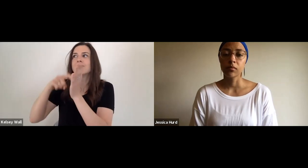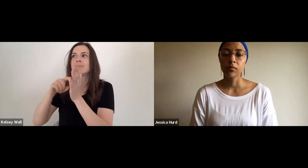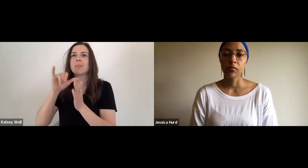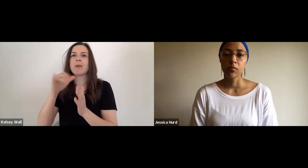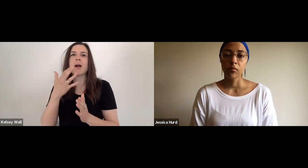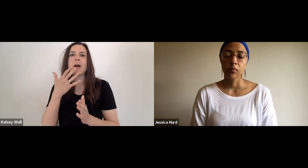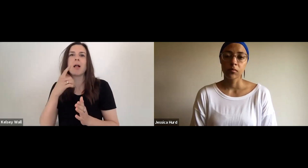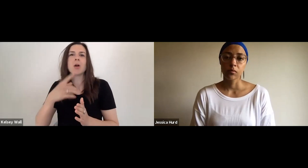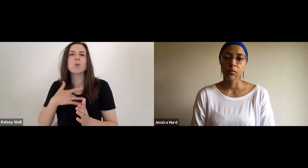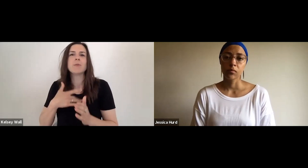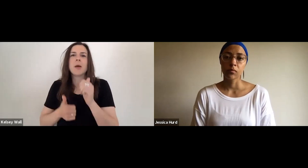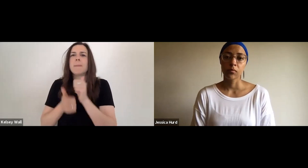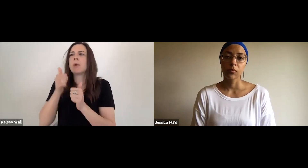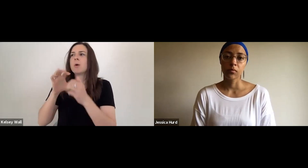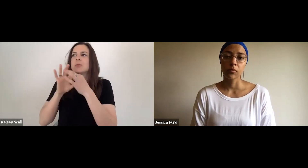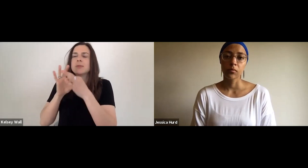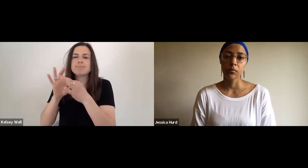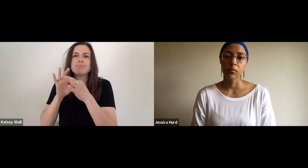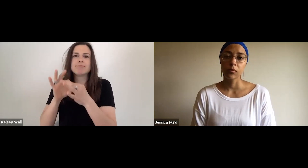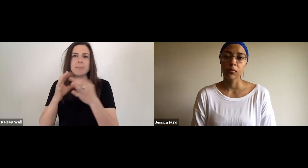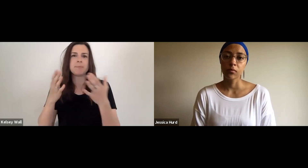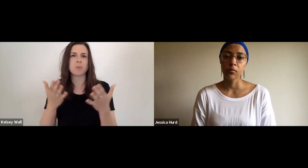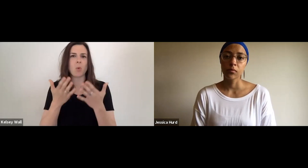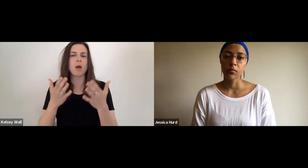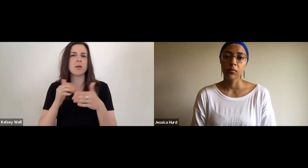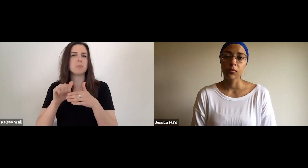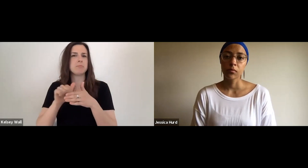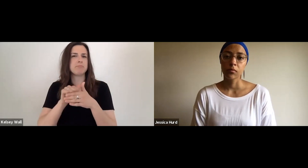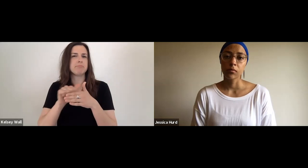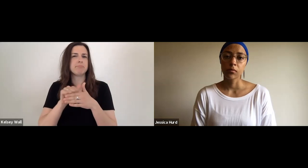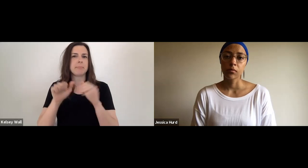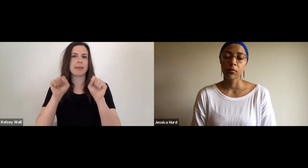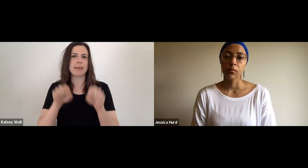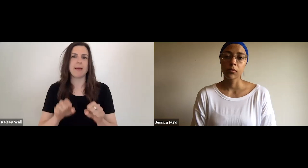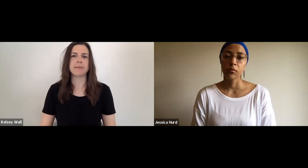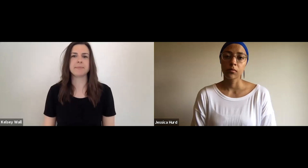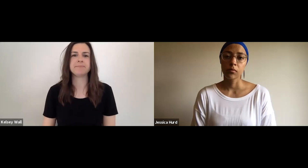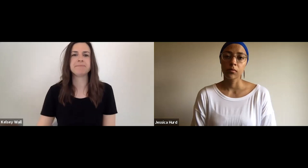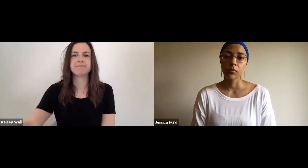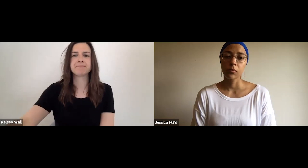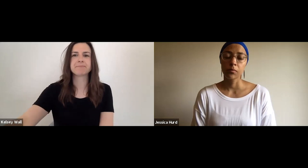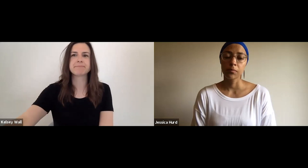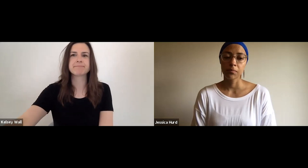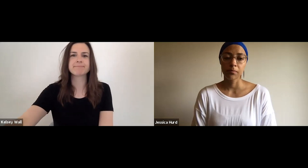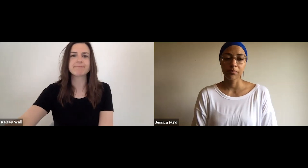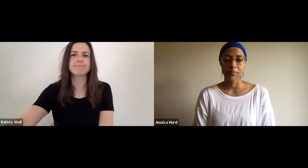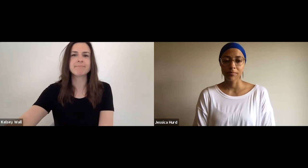In, hold, out. Then visualize your favorite color and use that and practice with that.